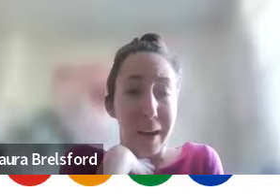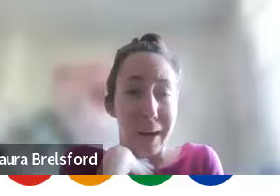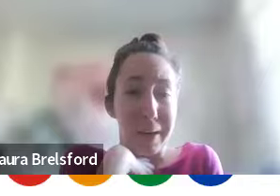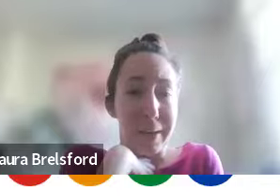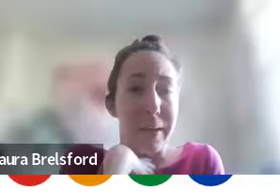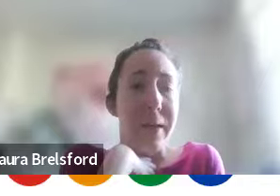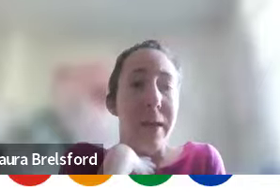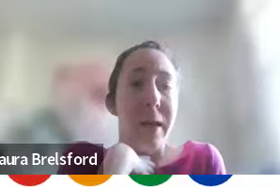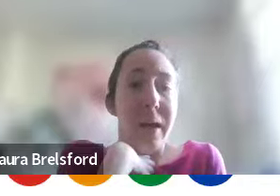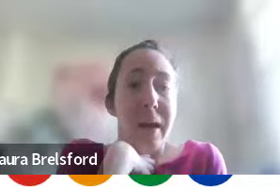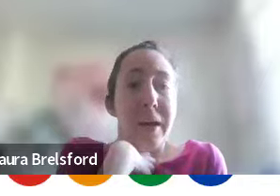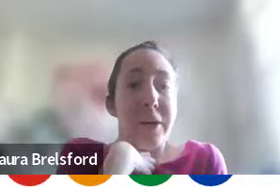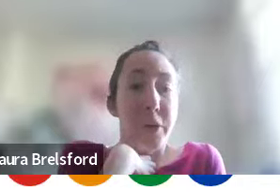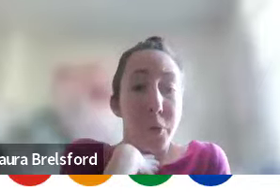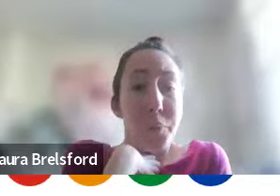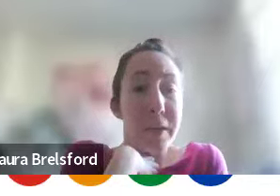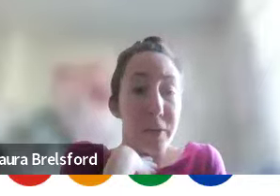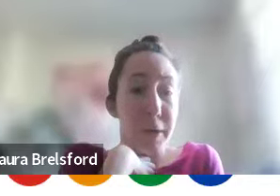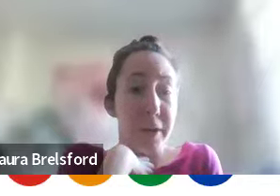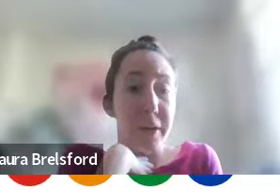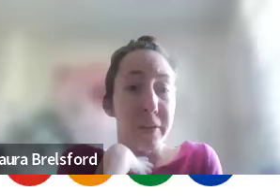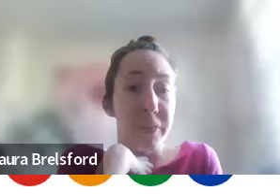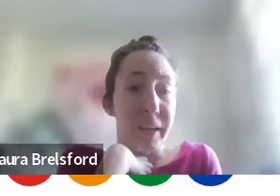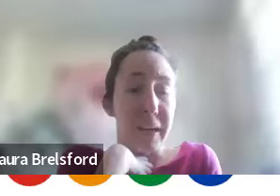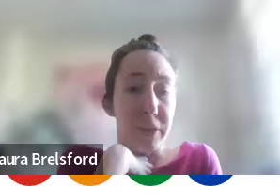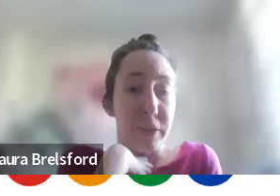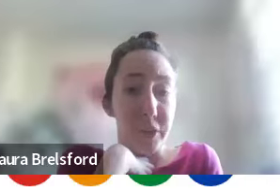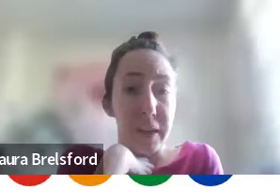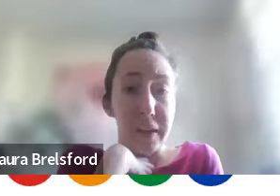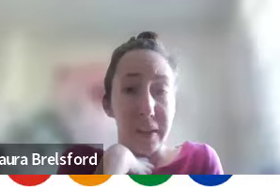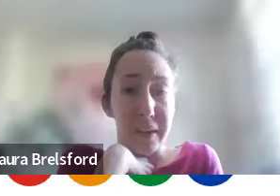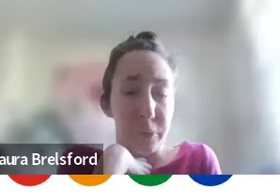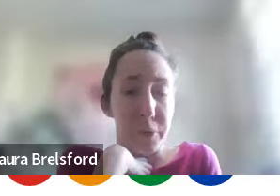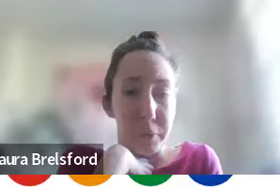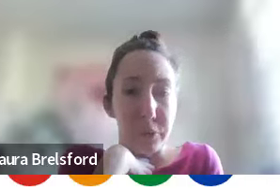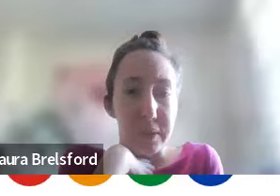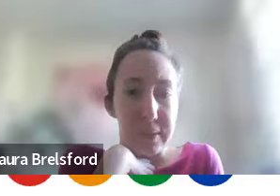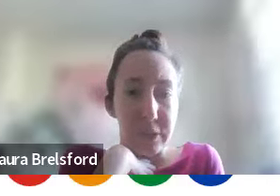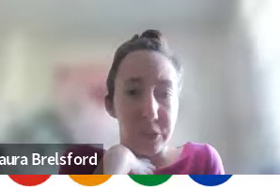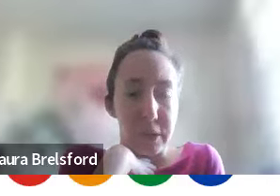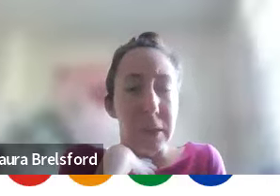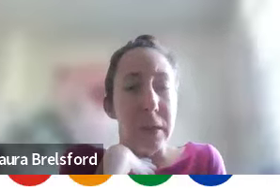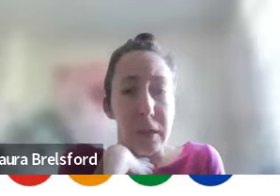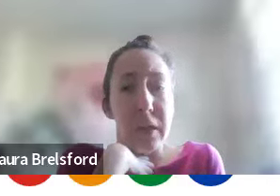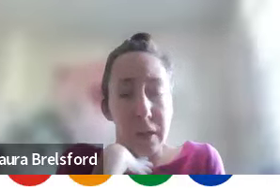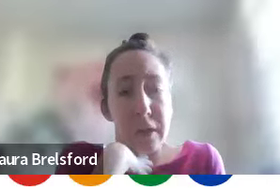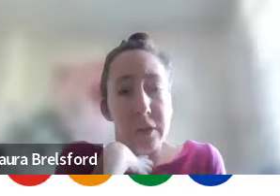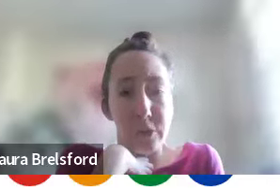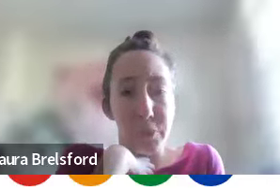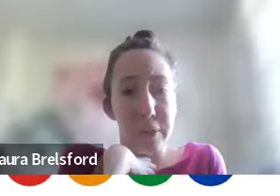TO MAKE SURE RIDERS ARE AWARE OF THAT. SO THEY CAN BETTER PLAN ON WHEN AND WHERE THEY GET ON THE